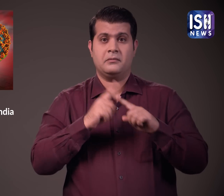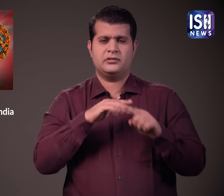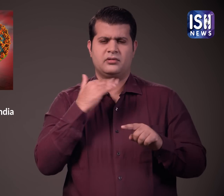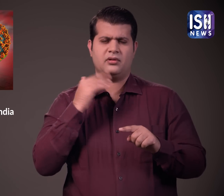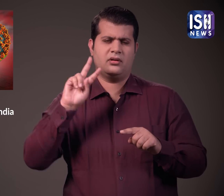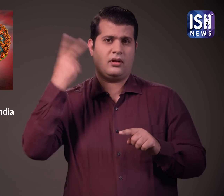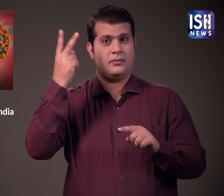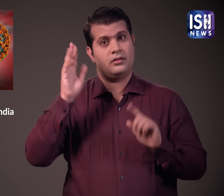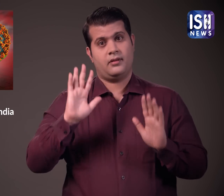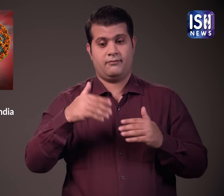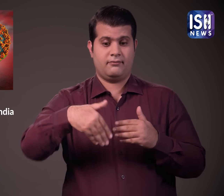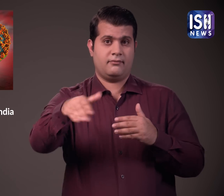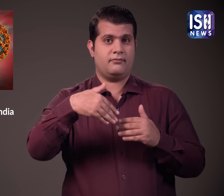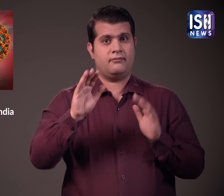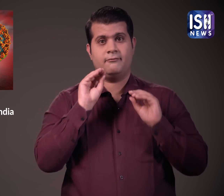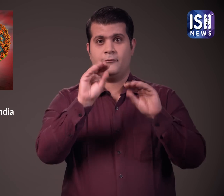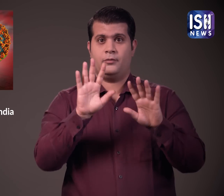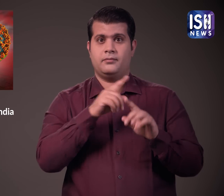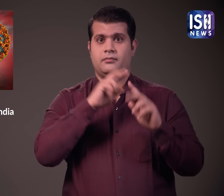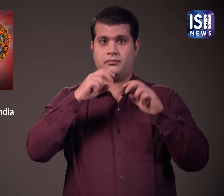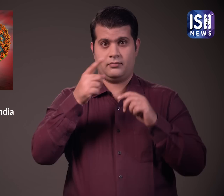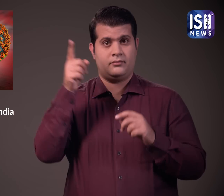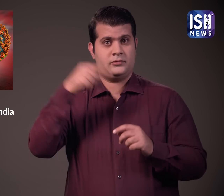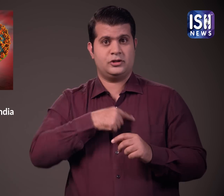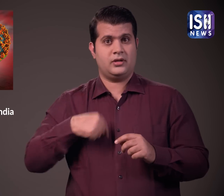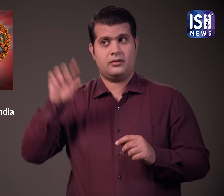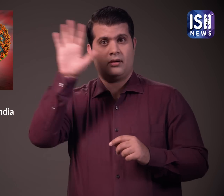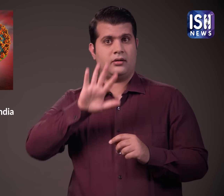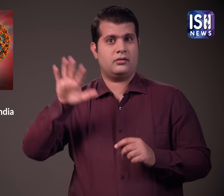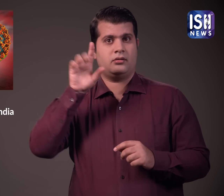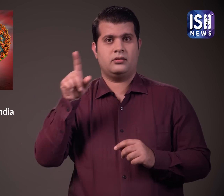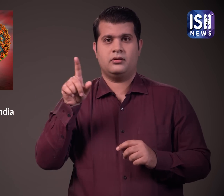They have also informed that a lot of deaths would be caused in China.